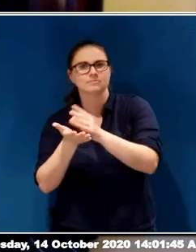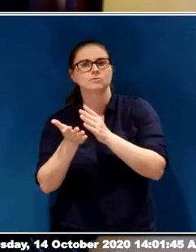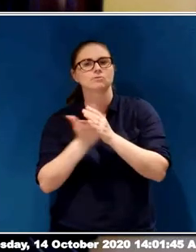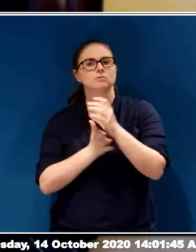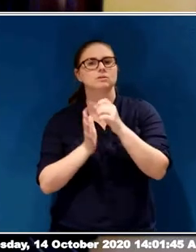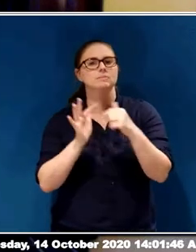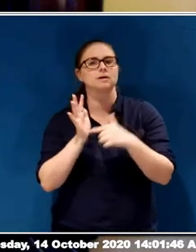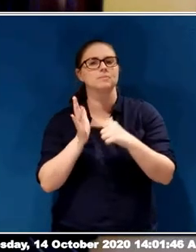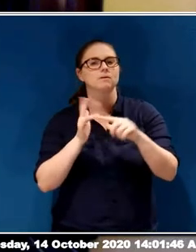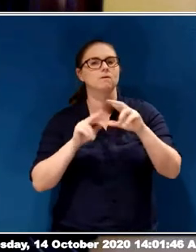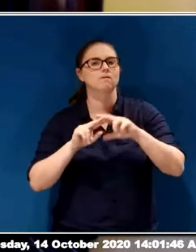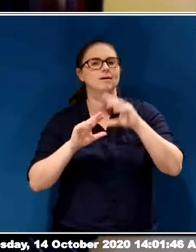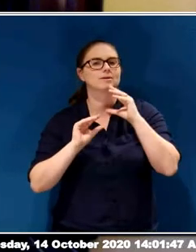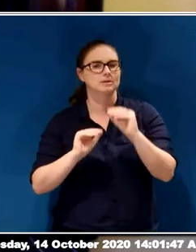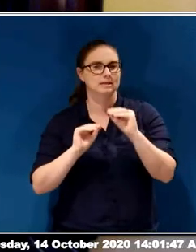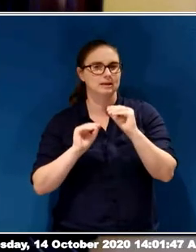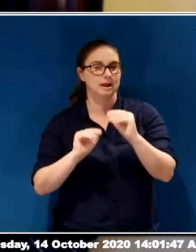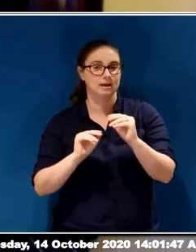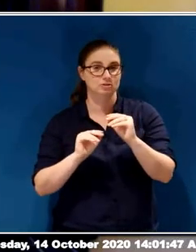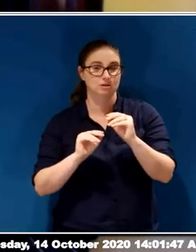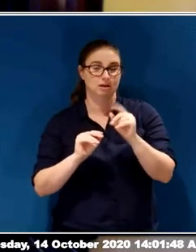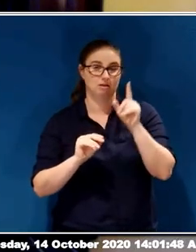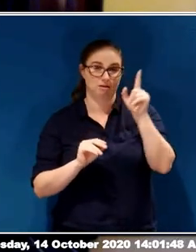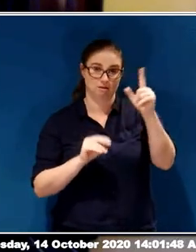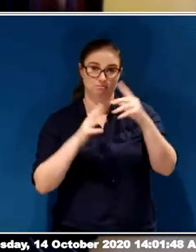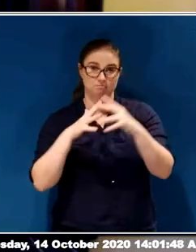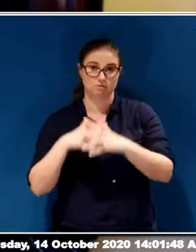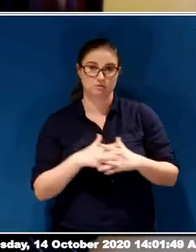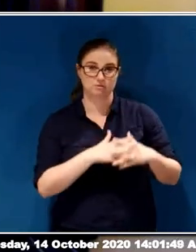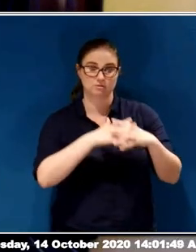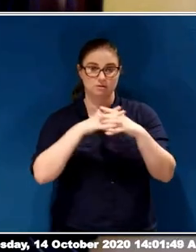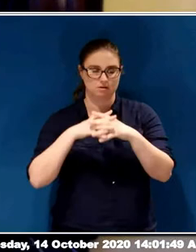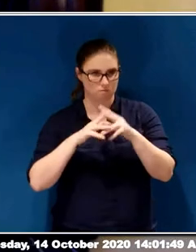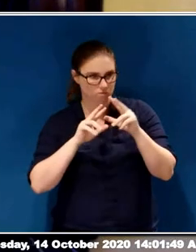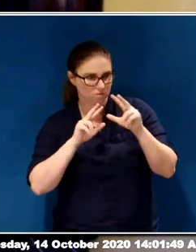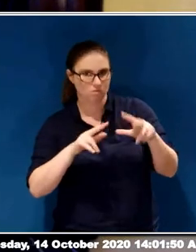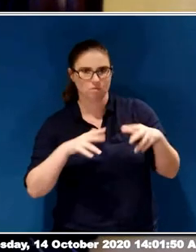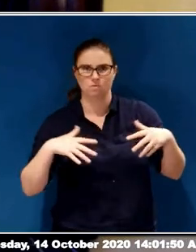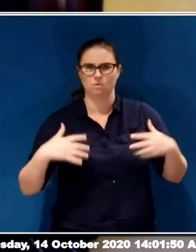fully inclusive braided model operates both at a systemic model and a school